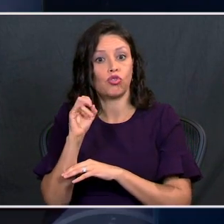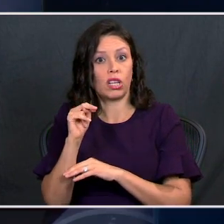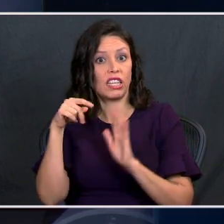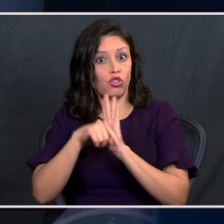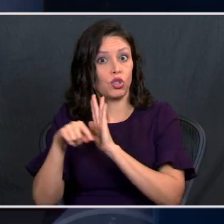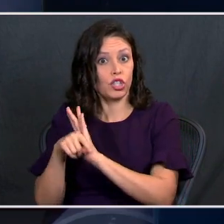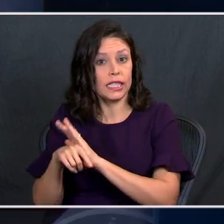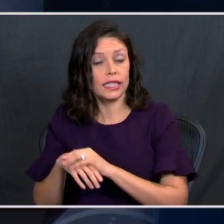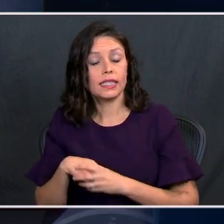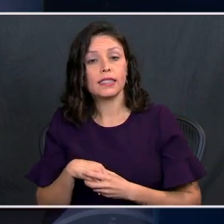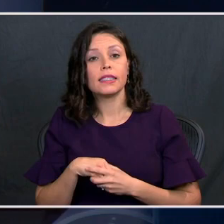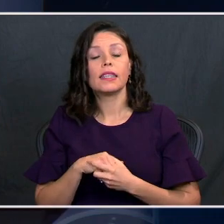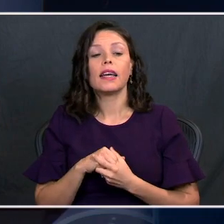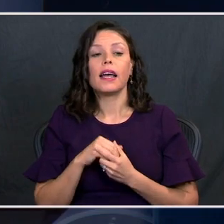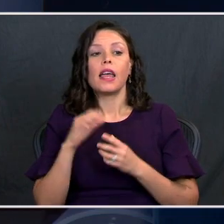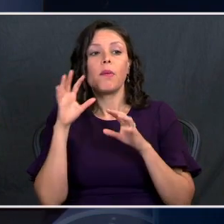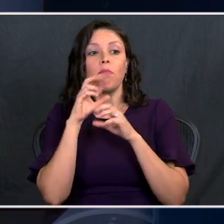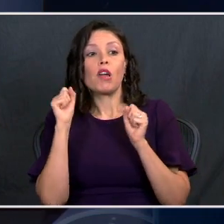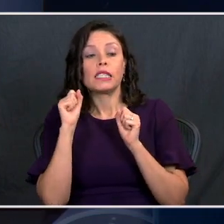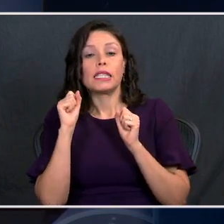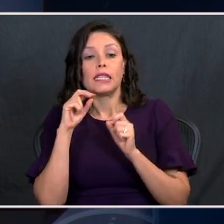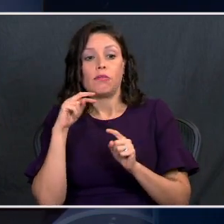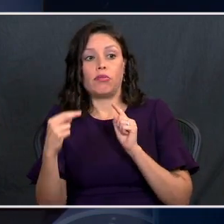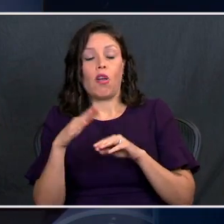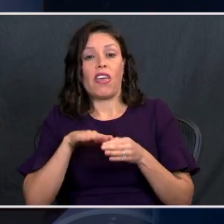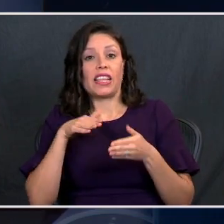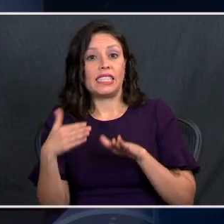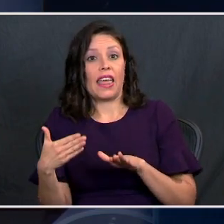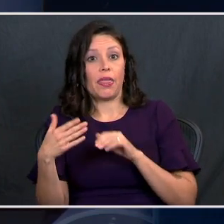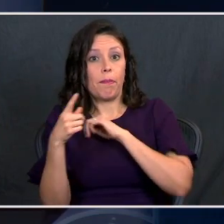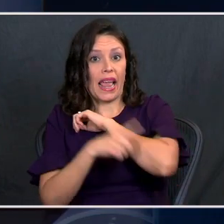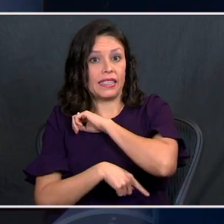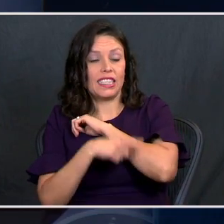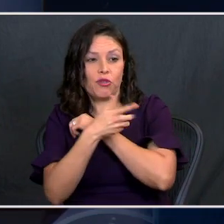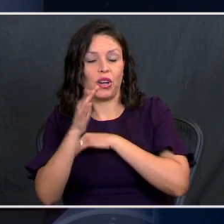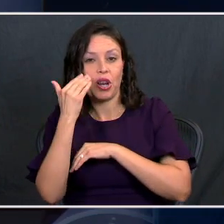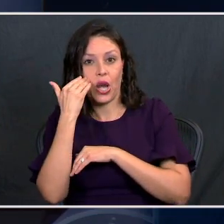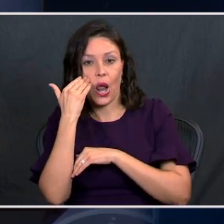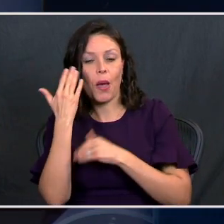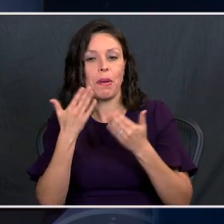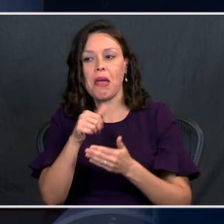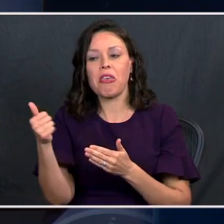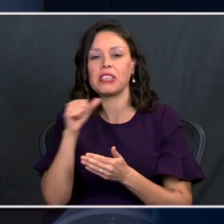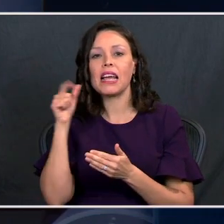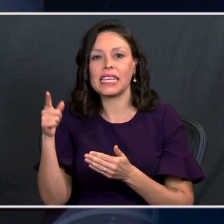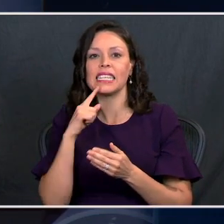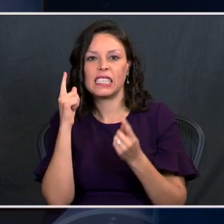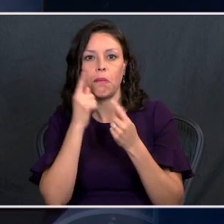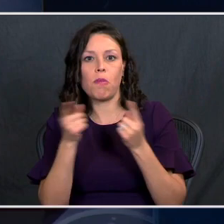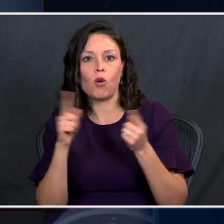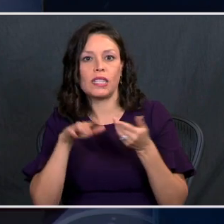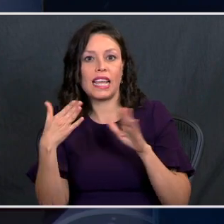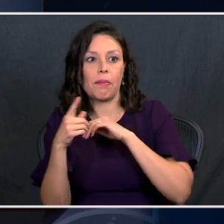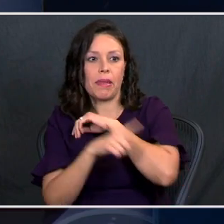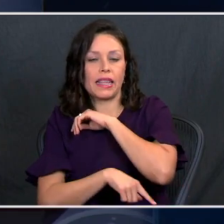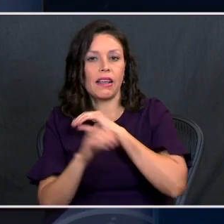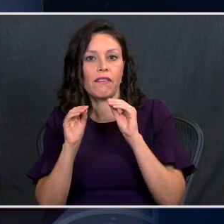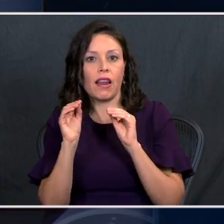Ms. Psaki: The President's position on the death penalty -- I think you're probably familiar with, others may not be: He's opposed to the death penalty. I don't have anything to preview for you